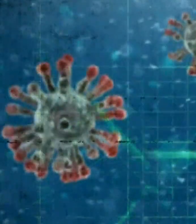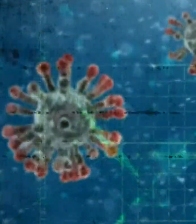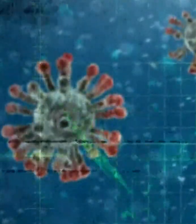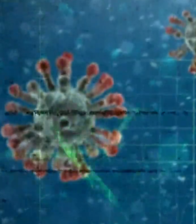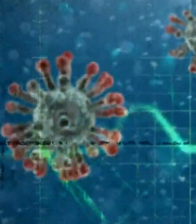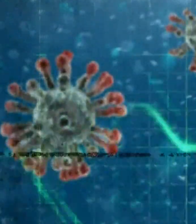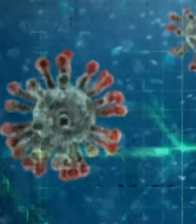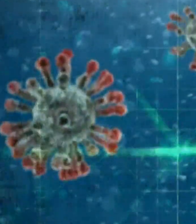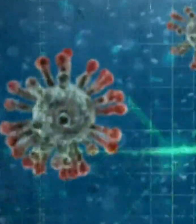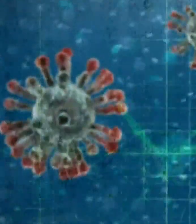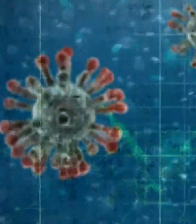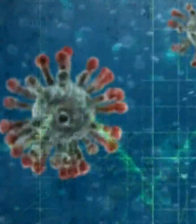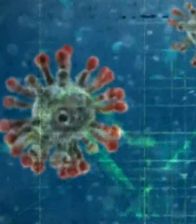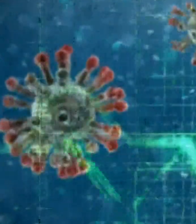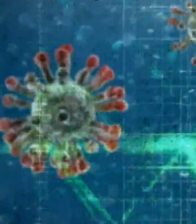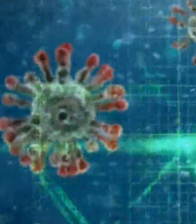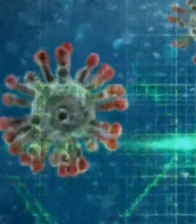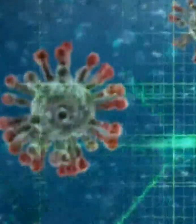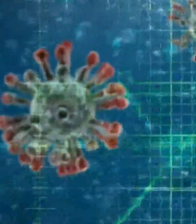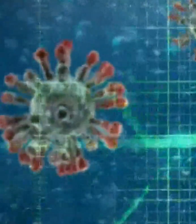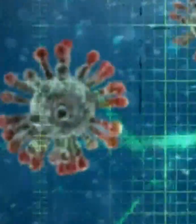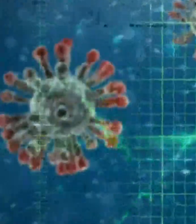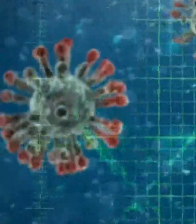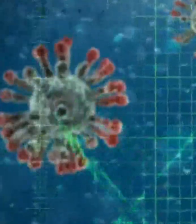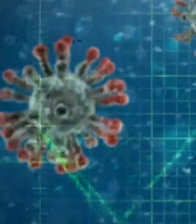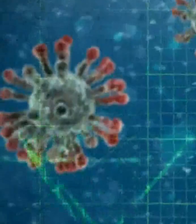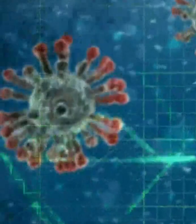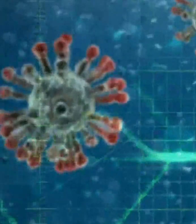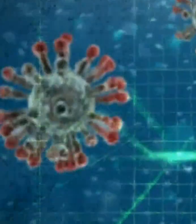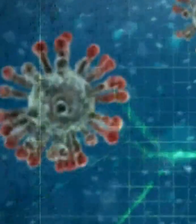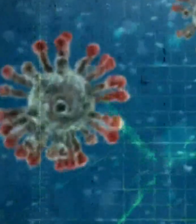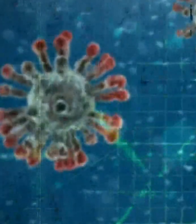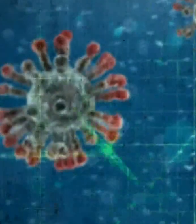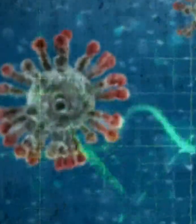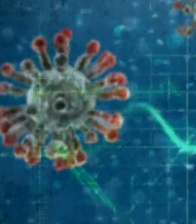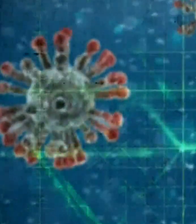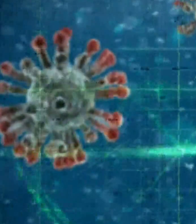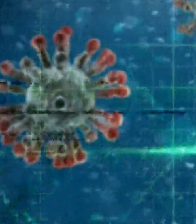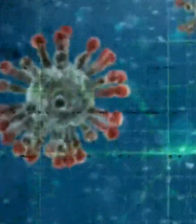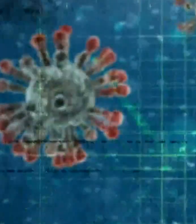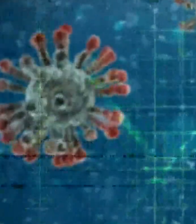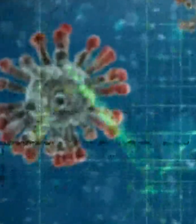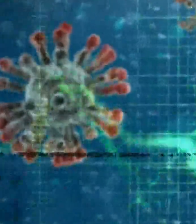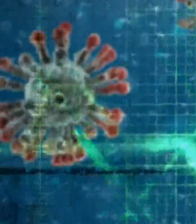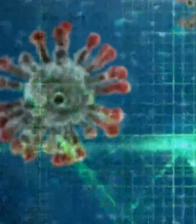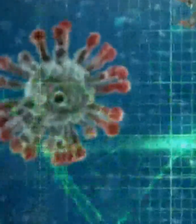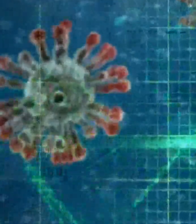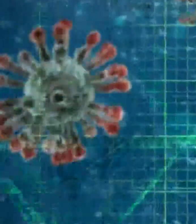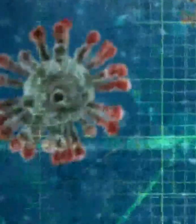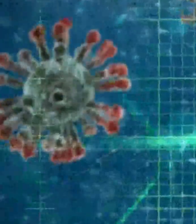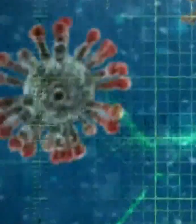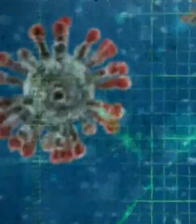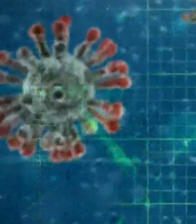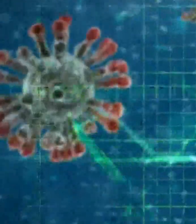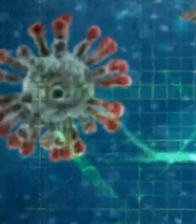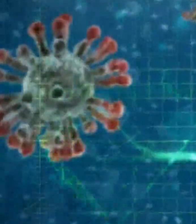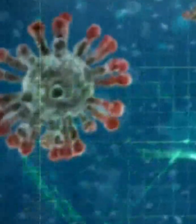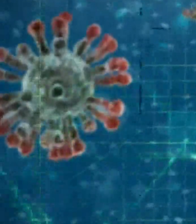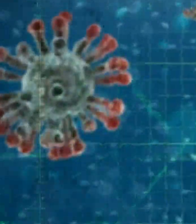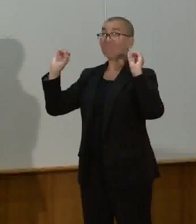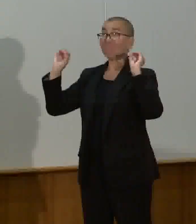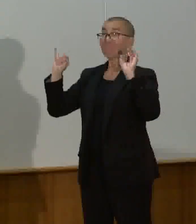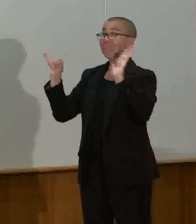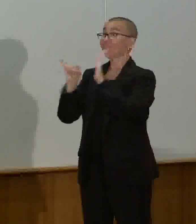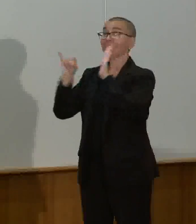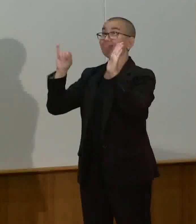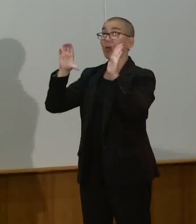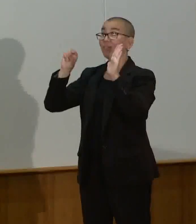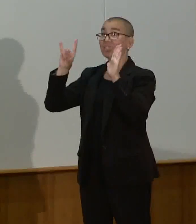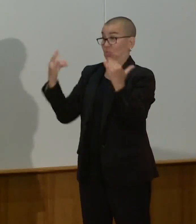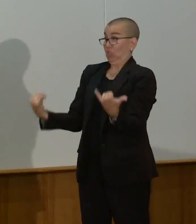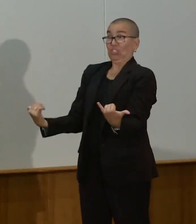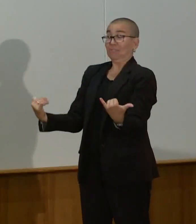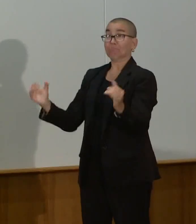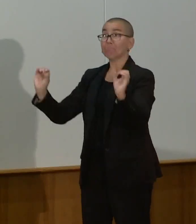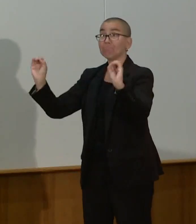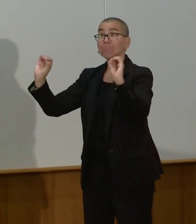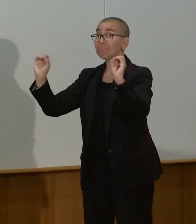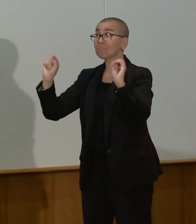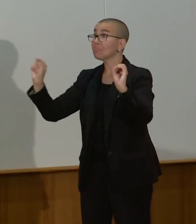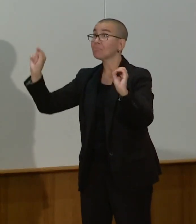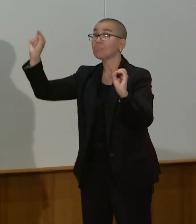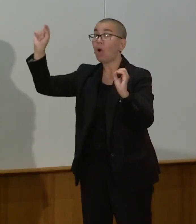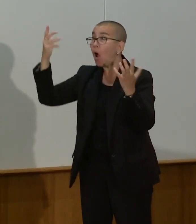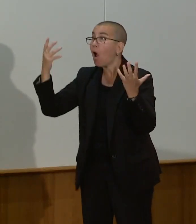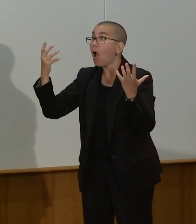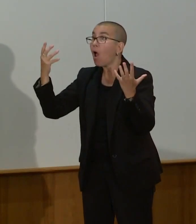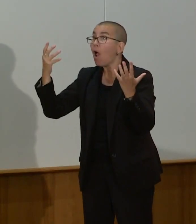WITH 137 DEATHS AT LONG-TERM CARE